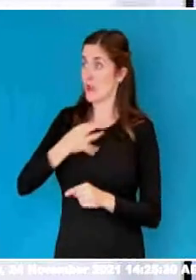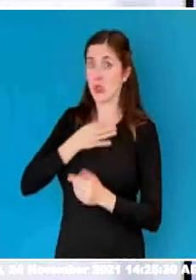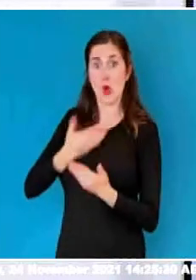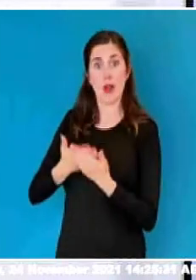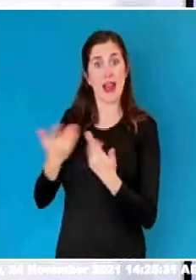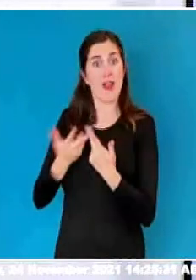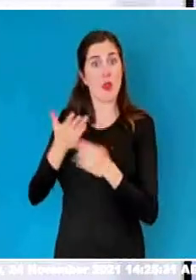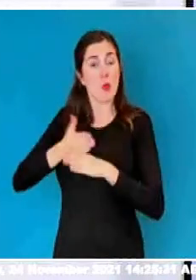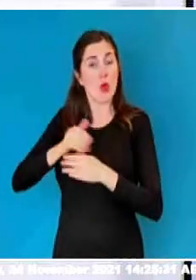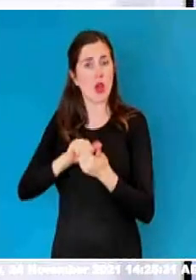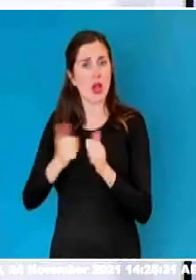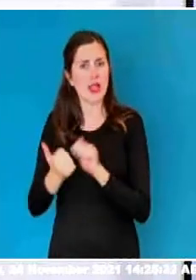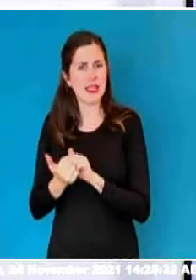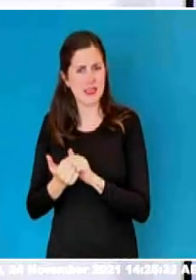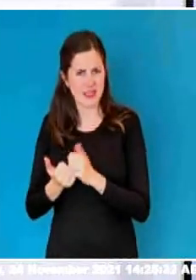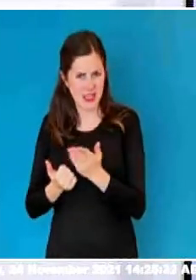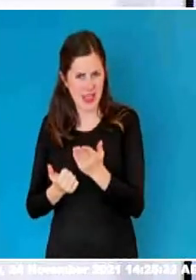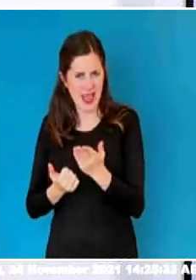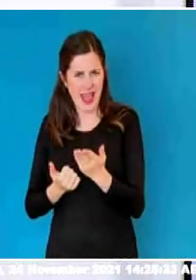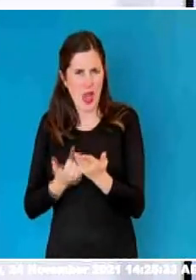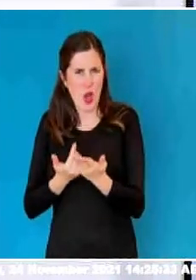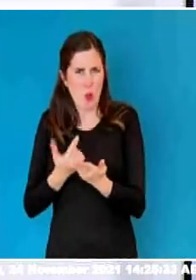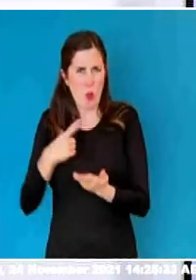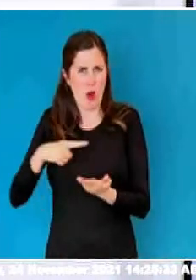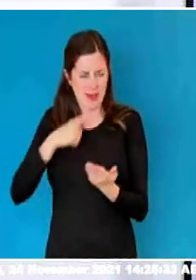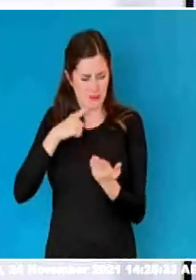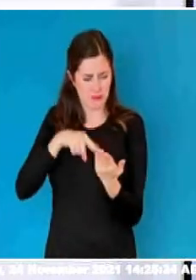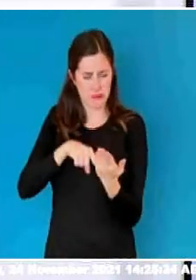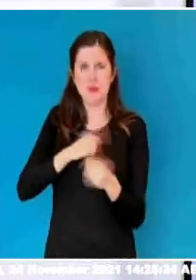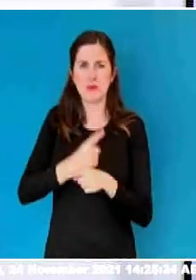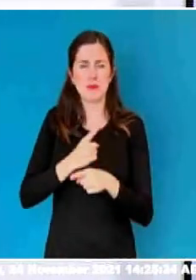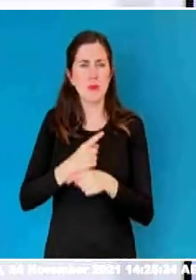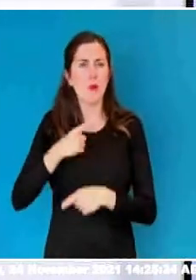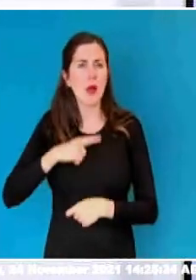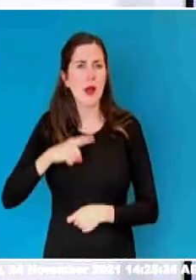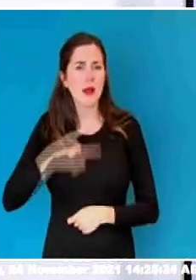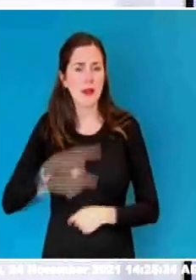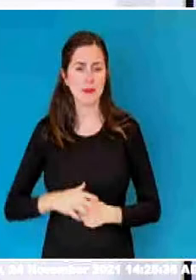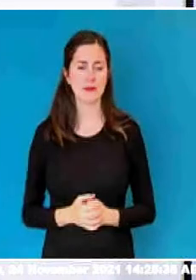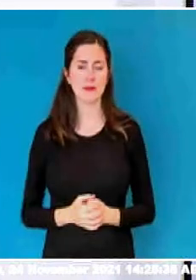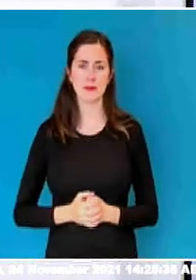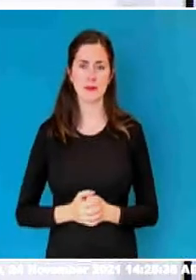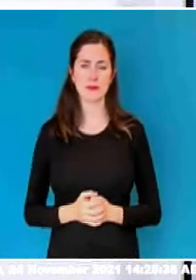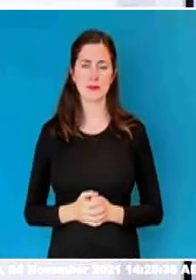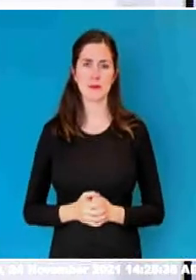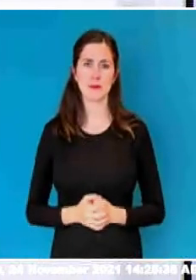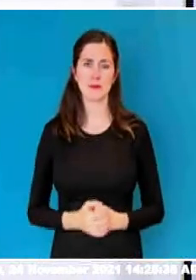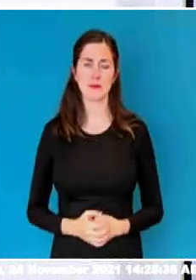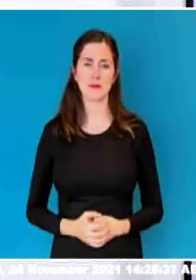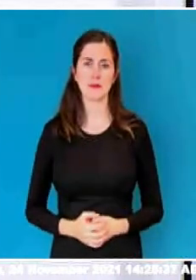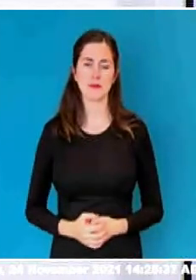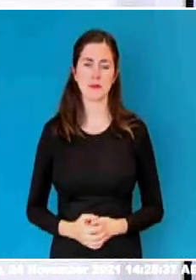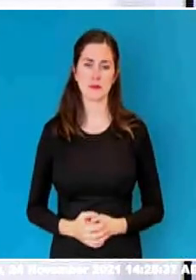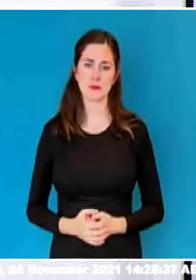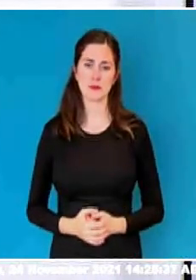So the basis for that statement is in relation to